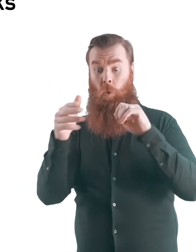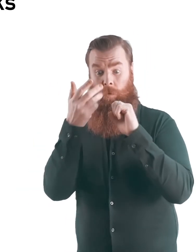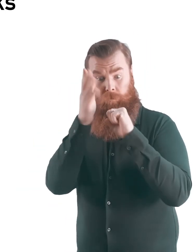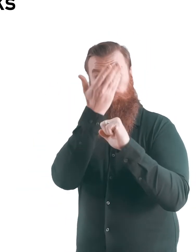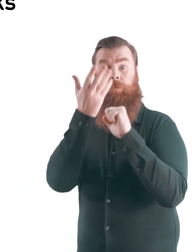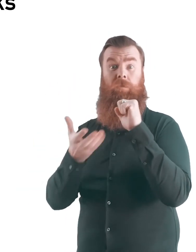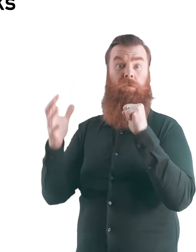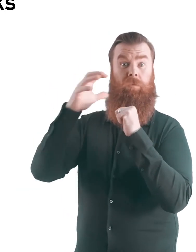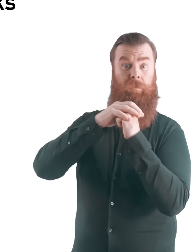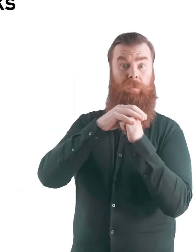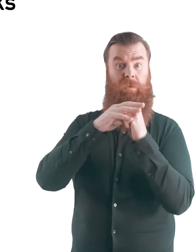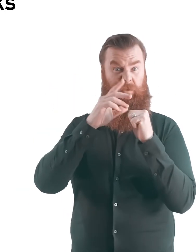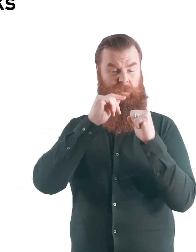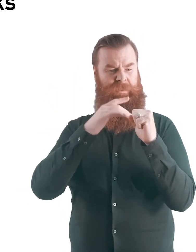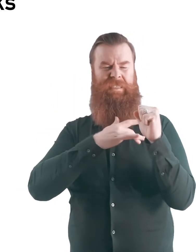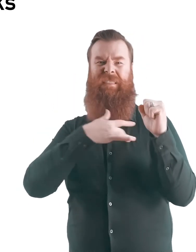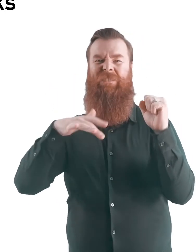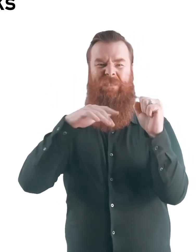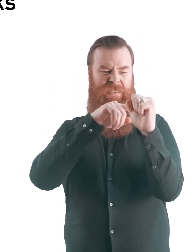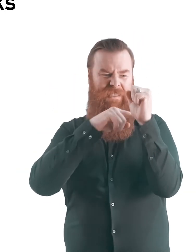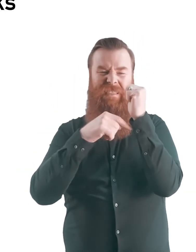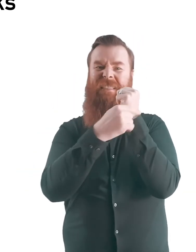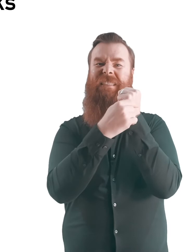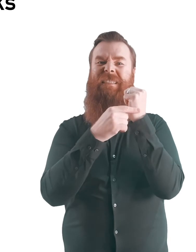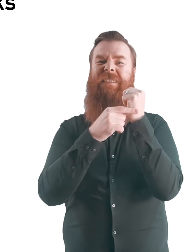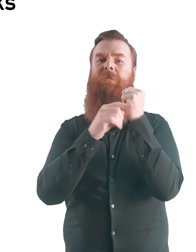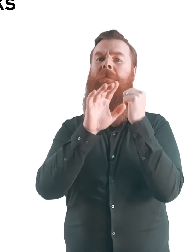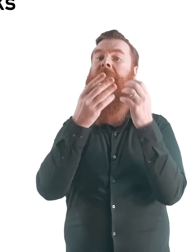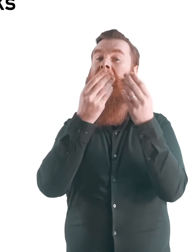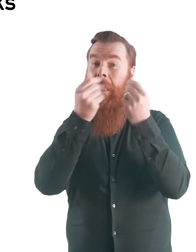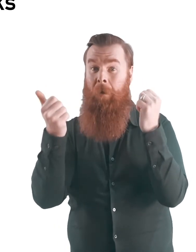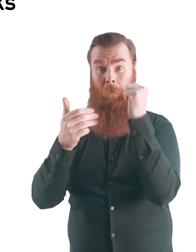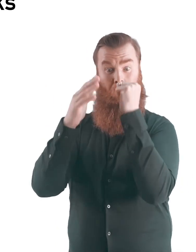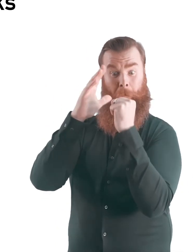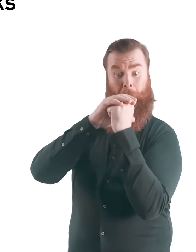New fillings may sometimes make the tooth sensitive.